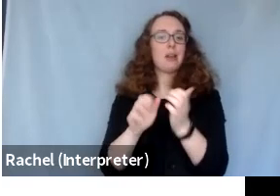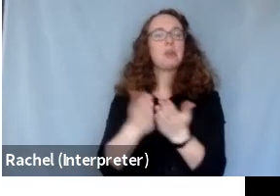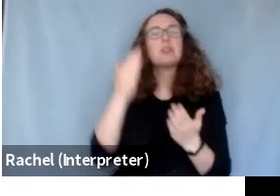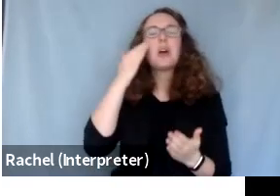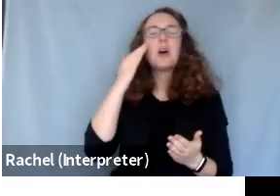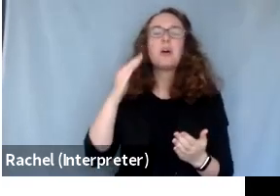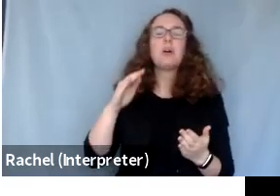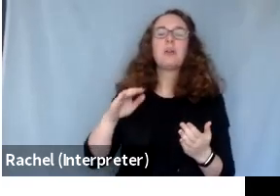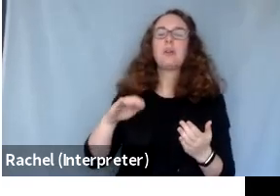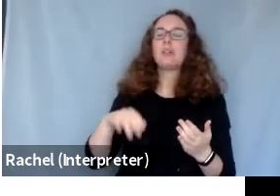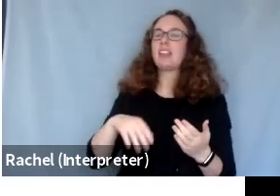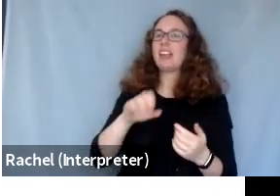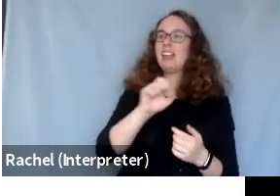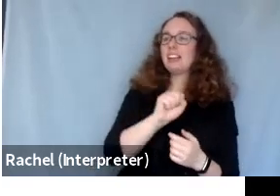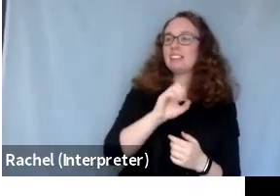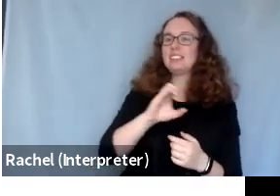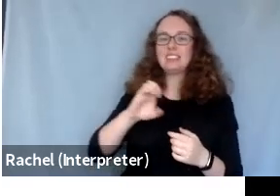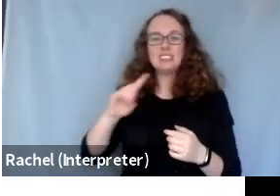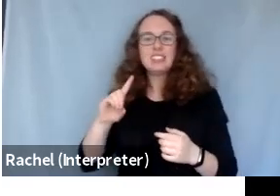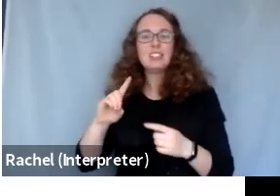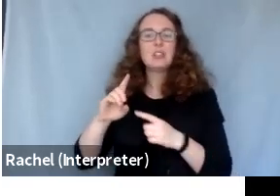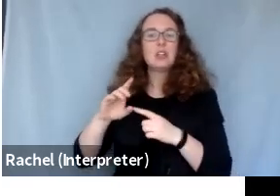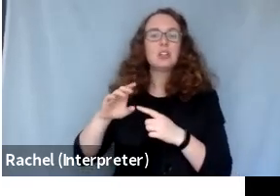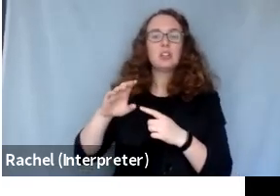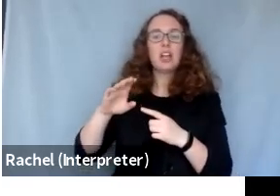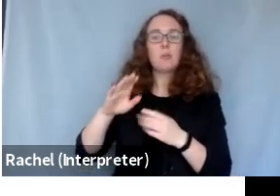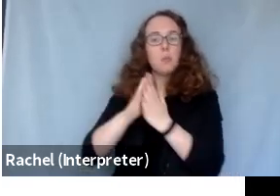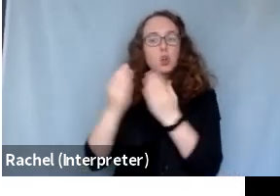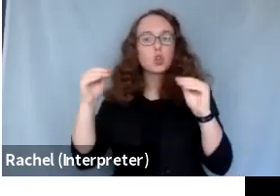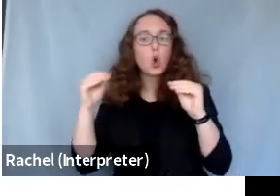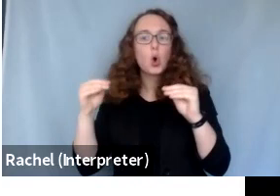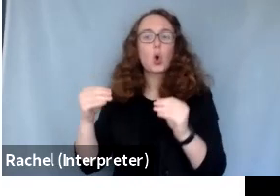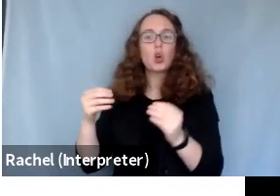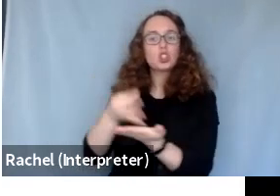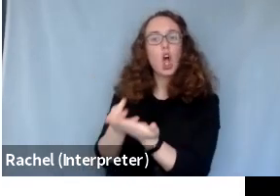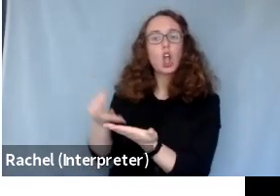Scholarship, the Bookstore Scholarship, these are all accessible online now,